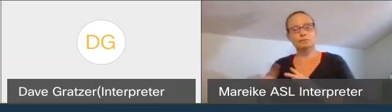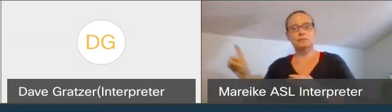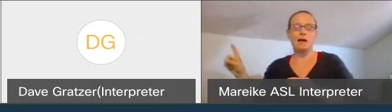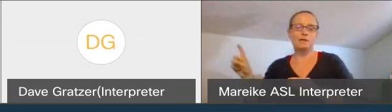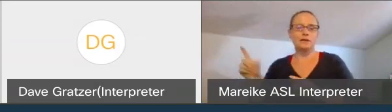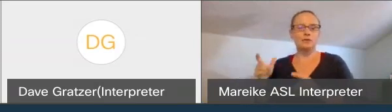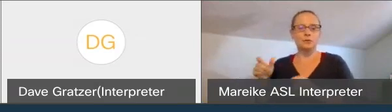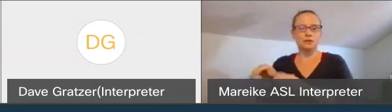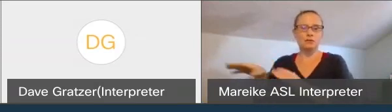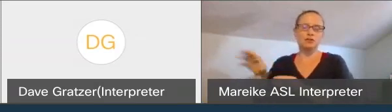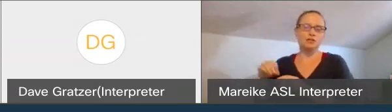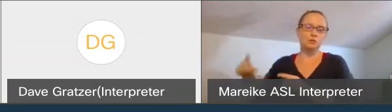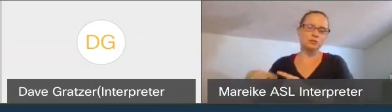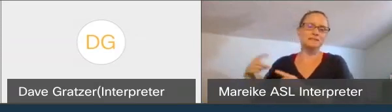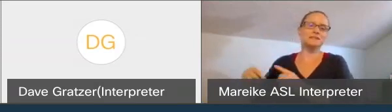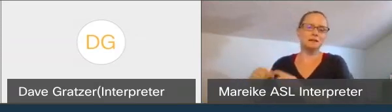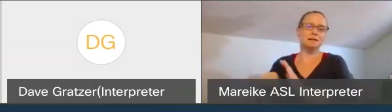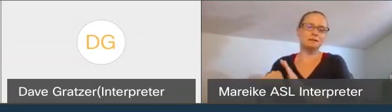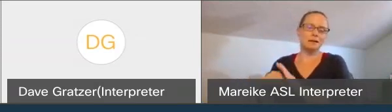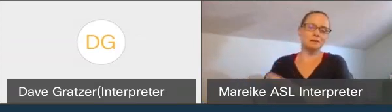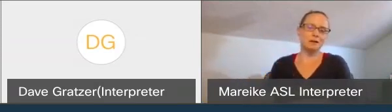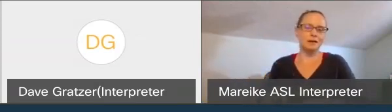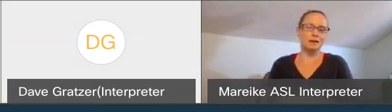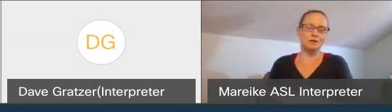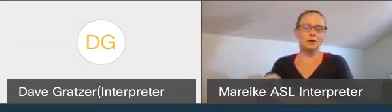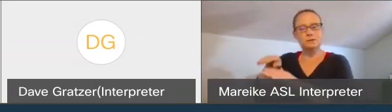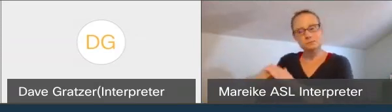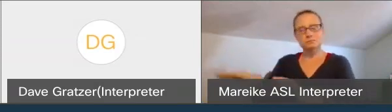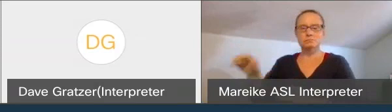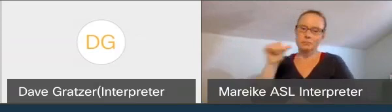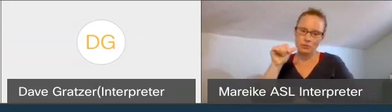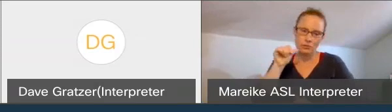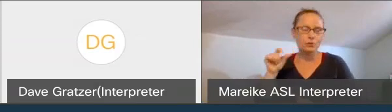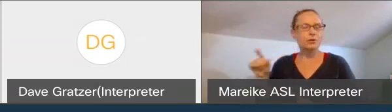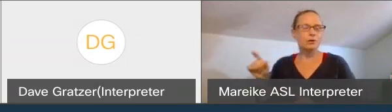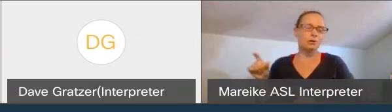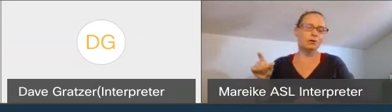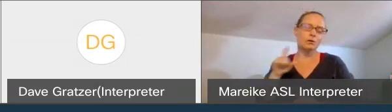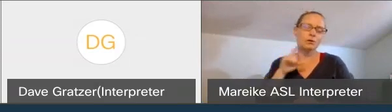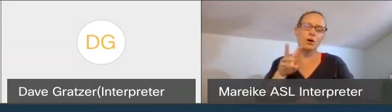into her cyclical negative behavior, being seen entering a bar. Um, revocation warrant was filed for her.